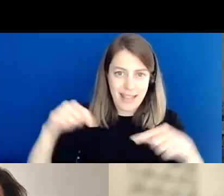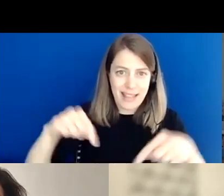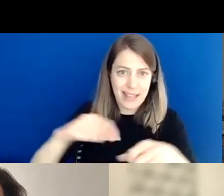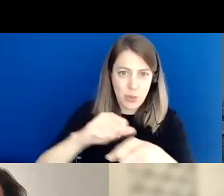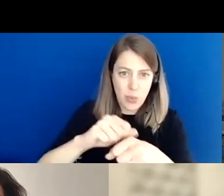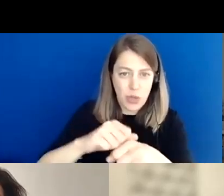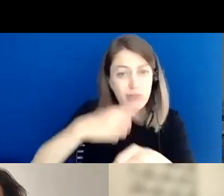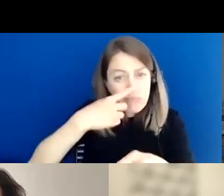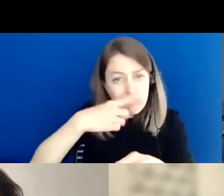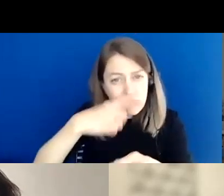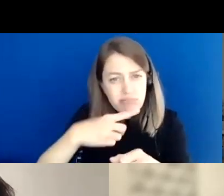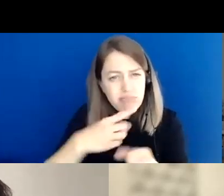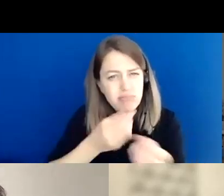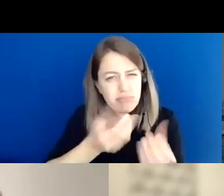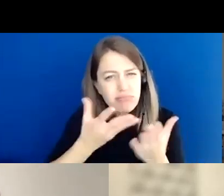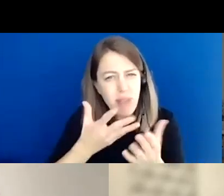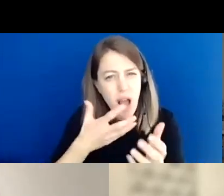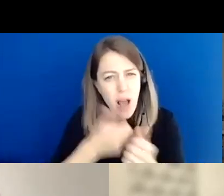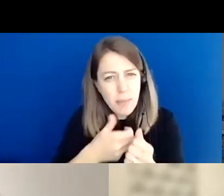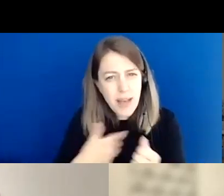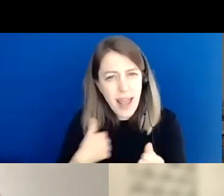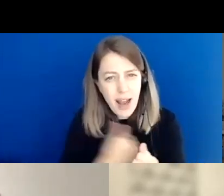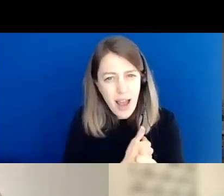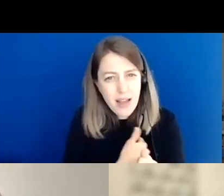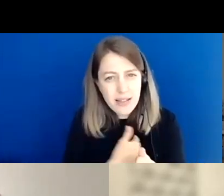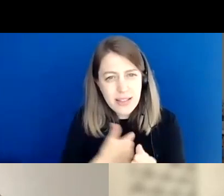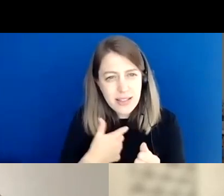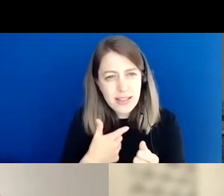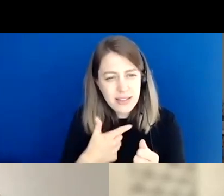try and end the use of contingent electric shock.